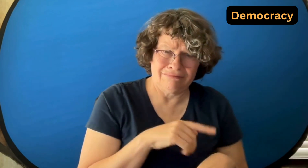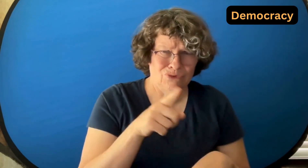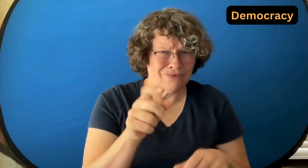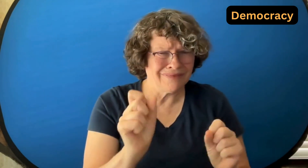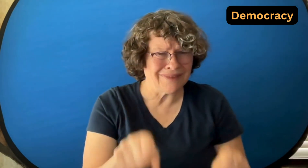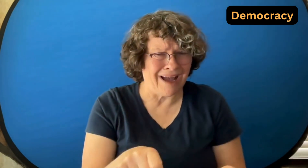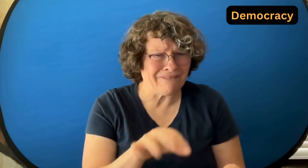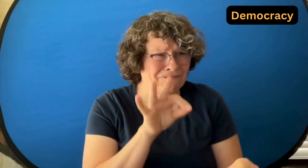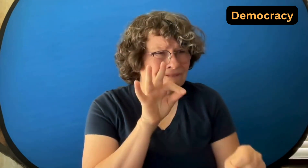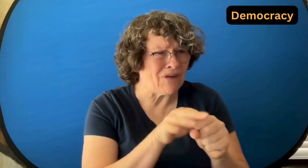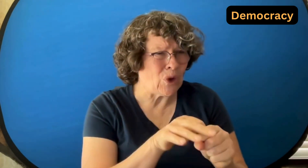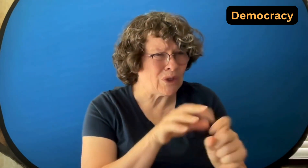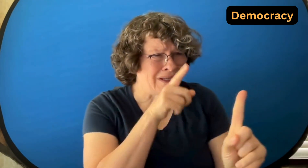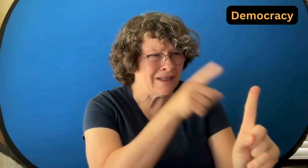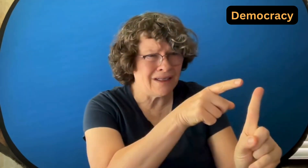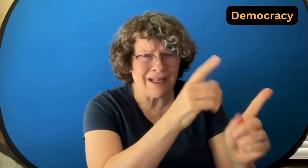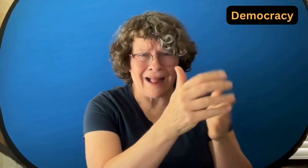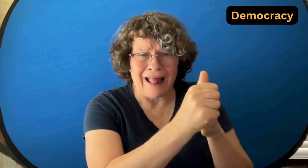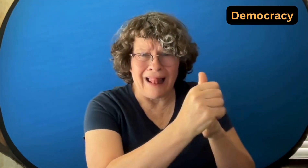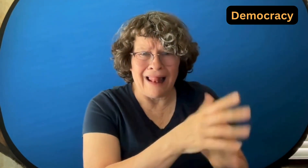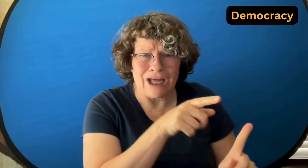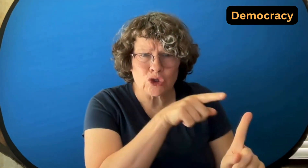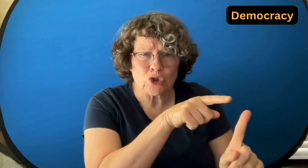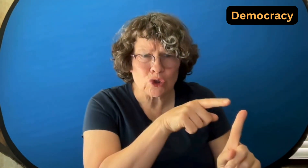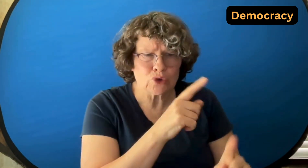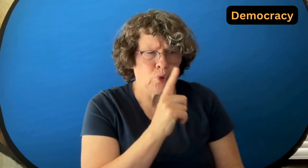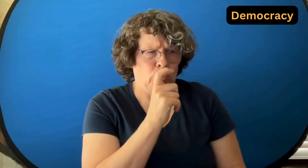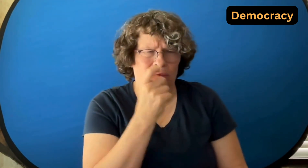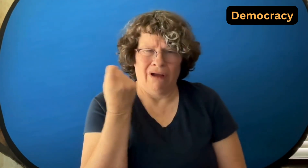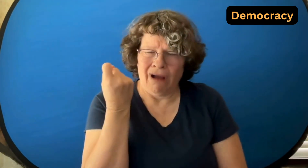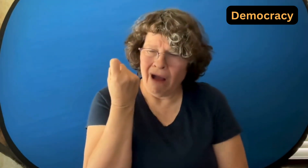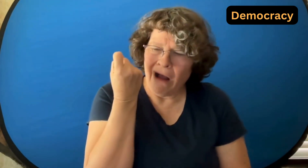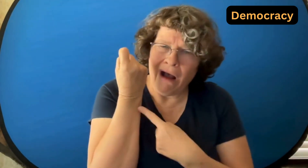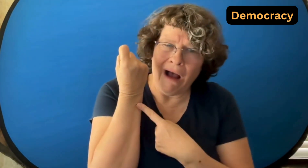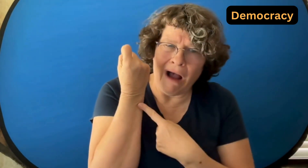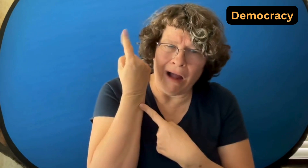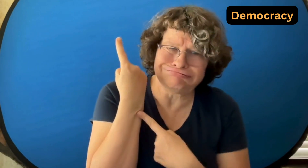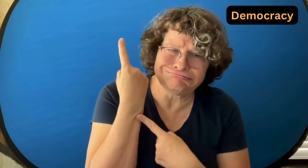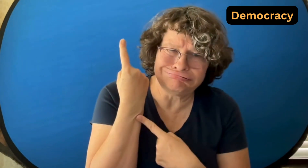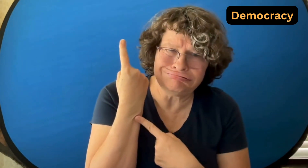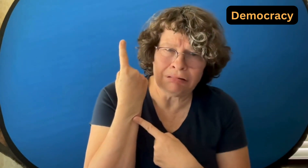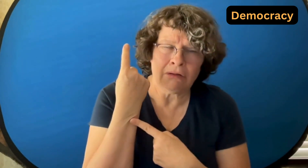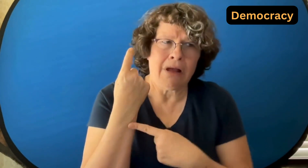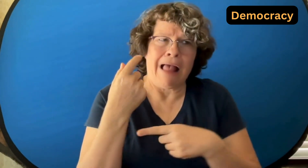where you can vote for leaders who UNDERSTAND